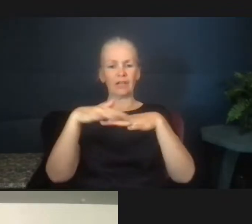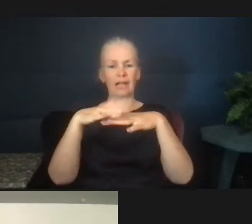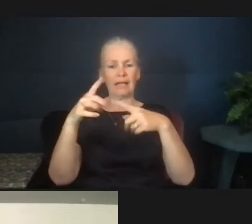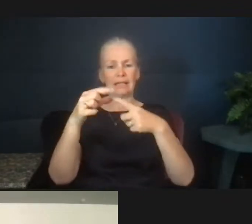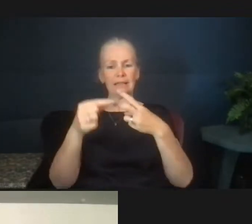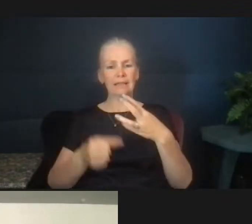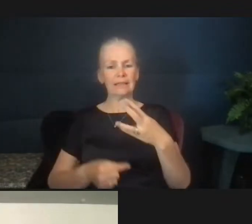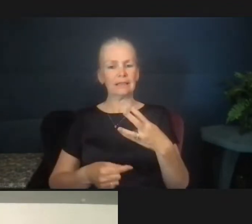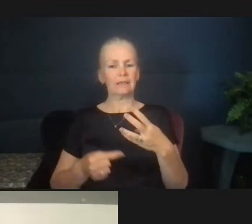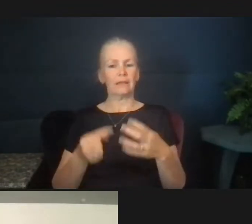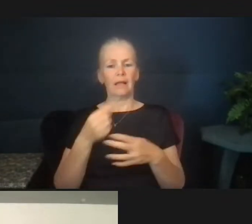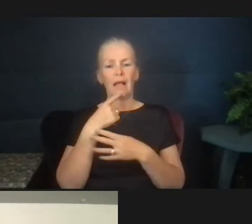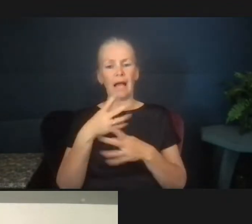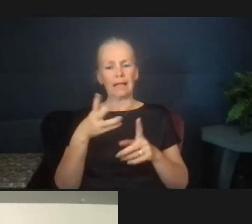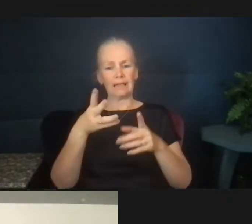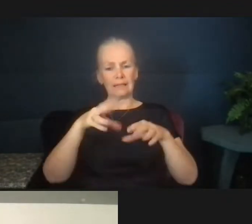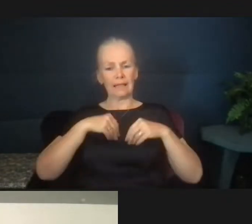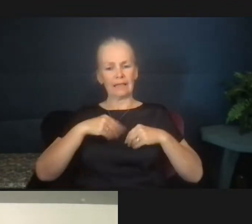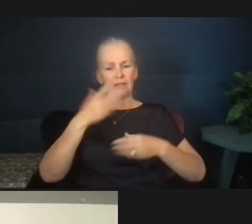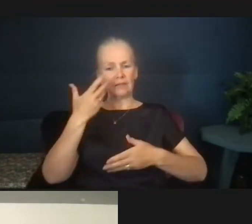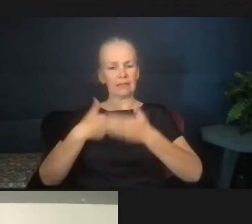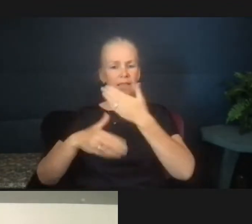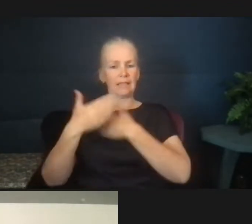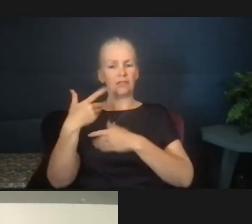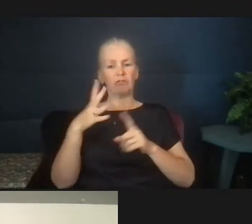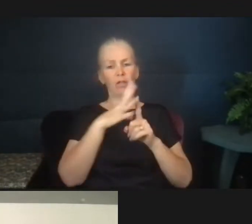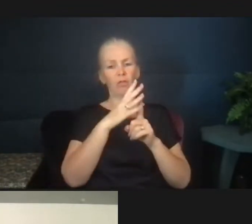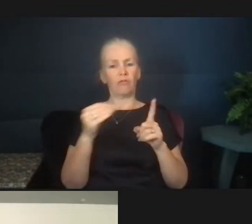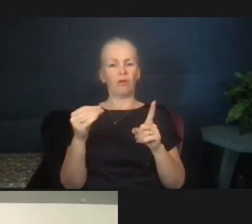whilst also acknowledging the history and the role of social movements.